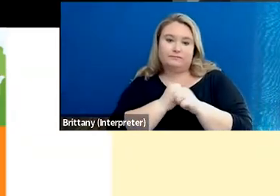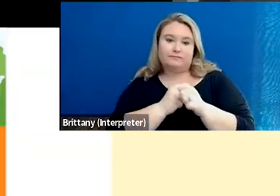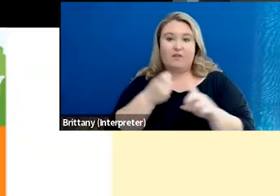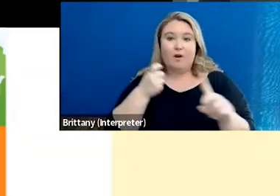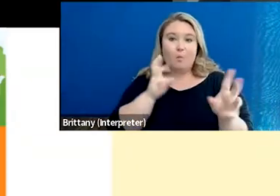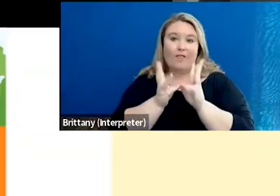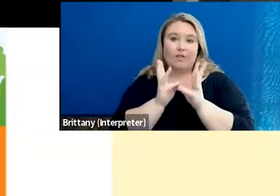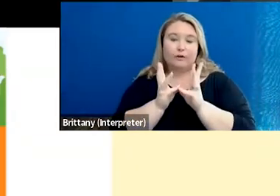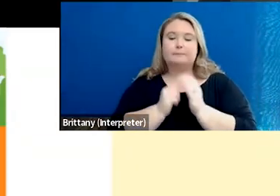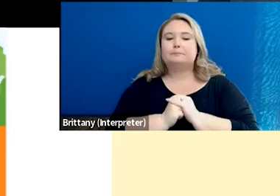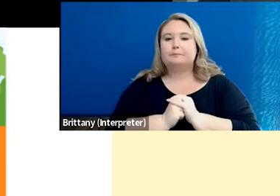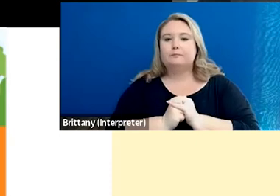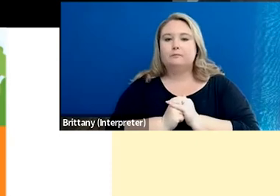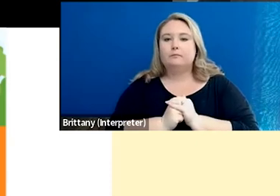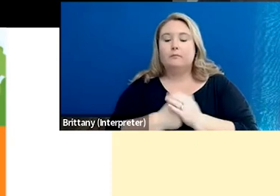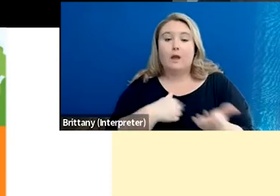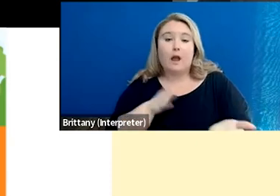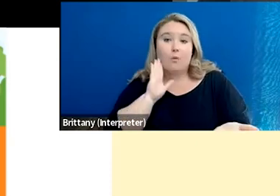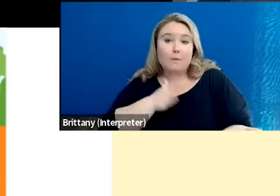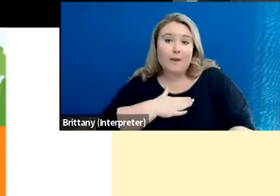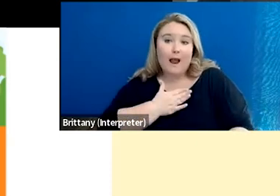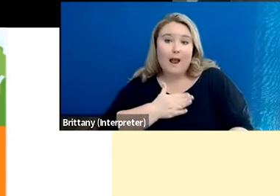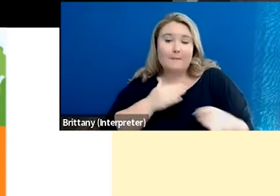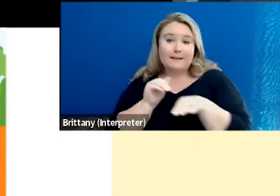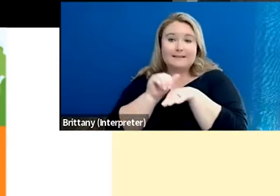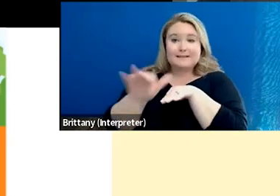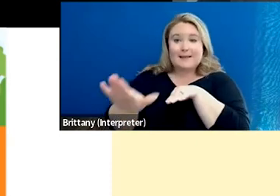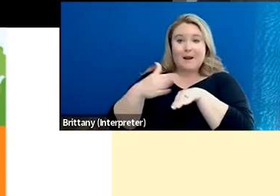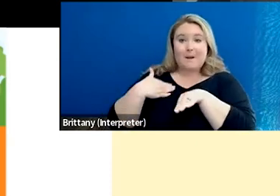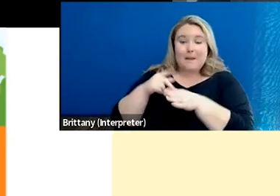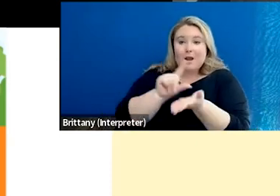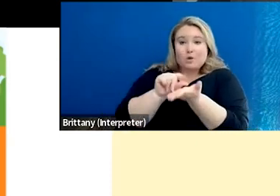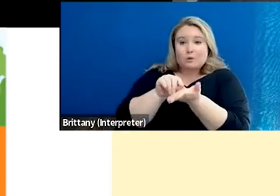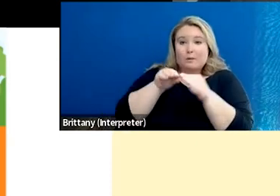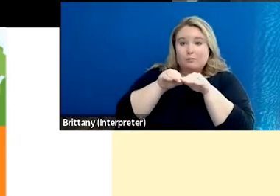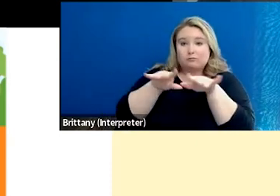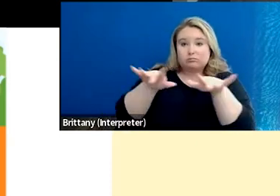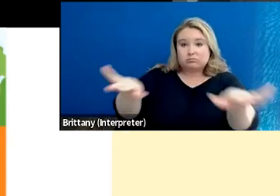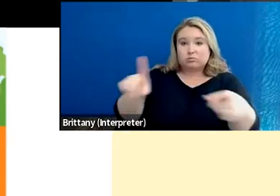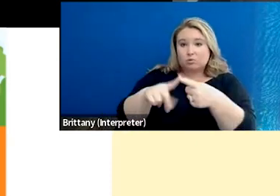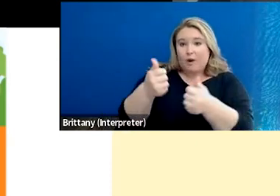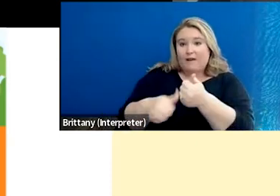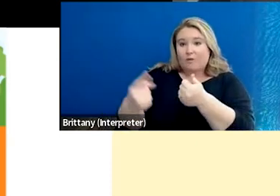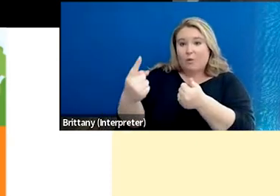And I would be more than happy to send my newsletter to everyone in this chat who's requested.